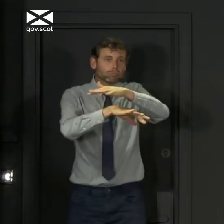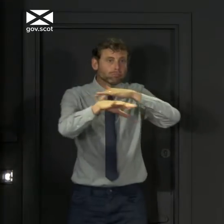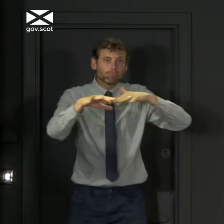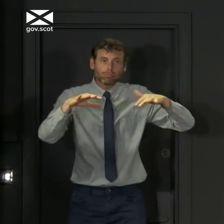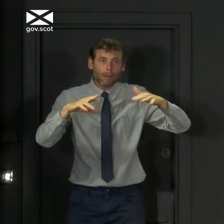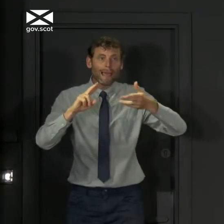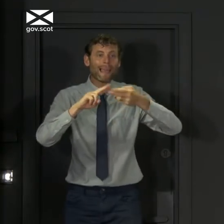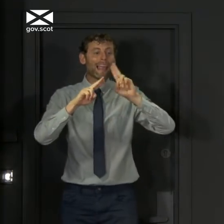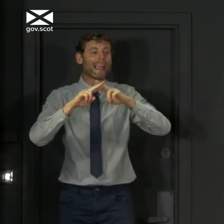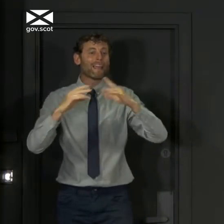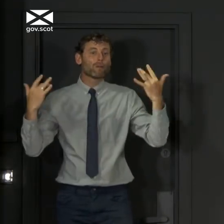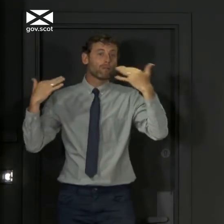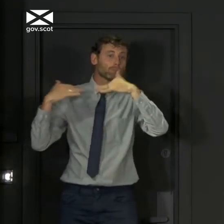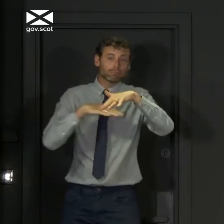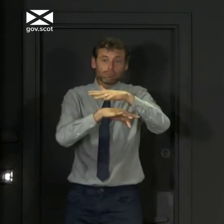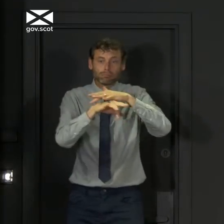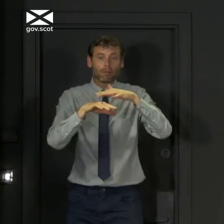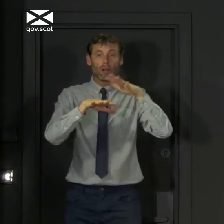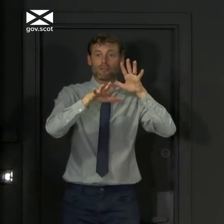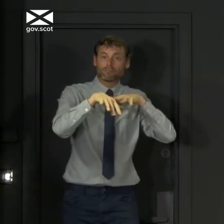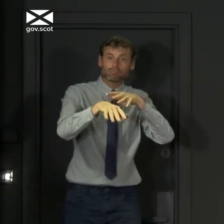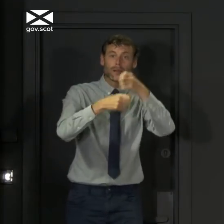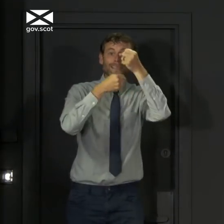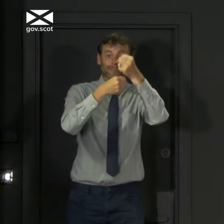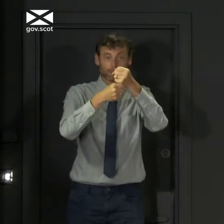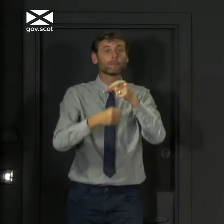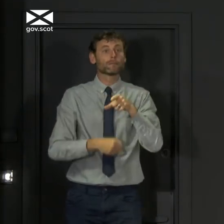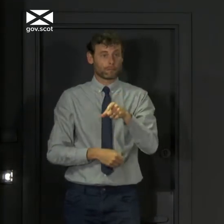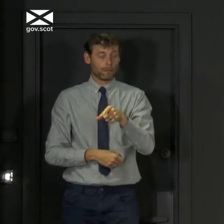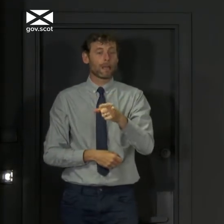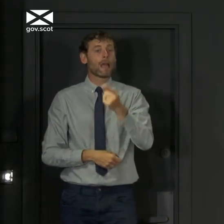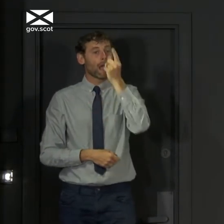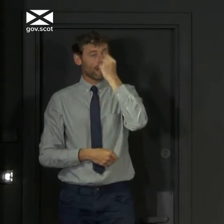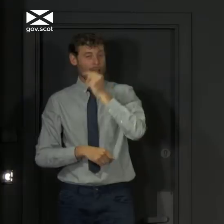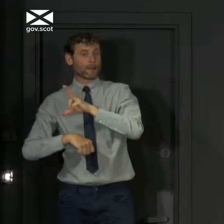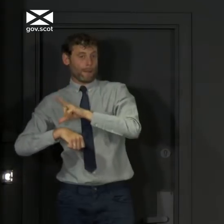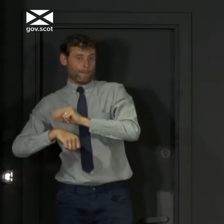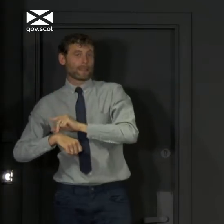demonstrations - these restrictions right now remain enforceable by law.